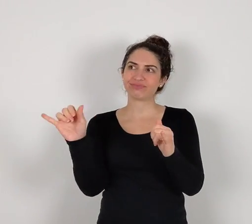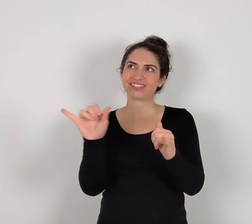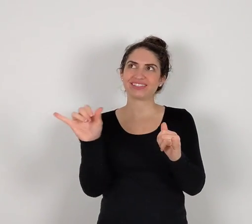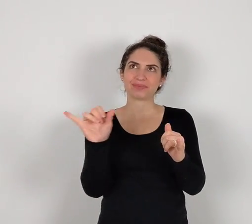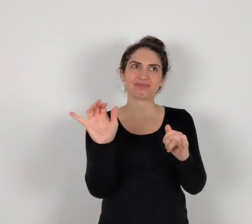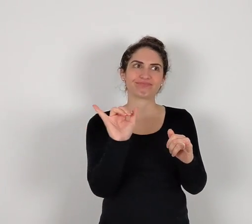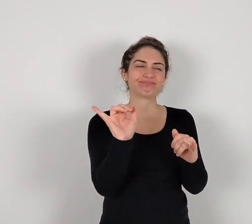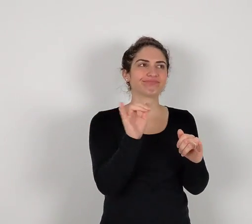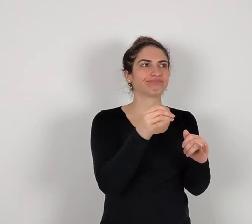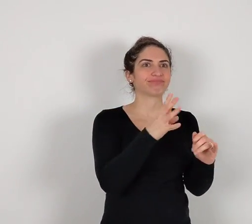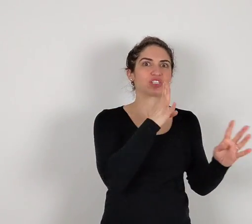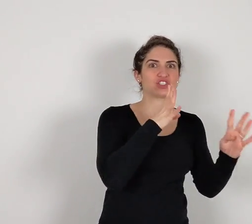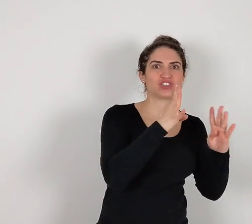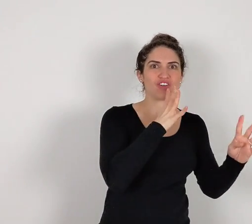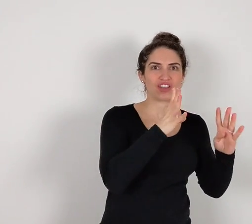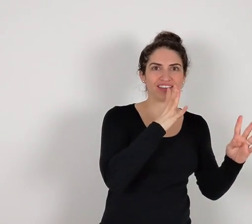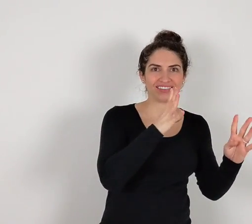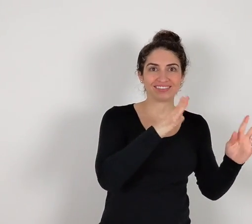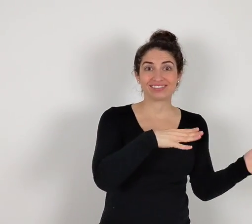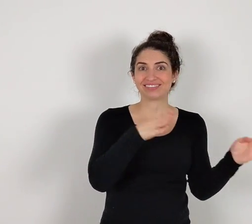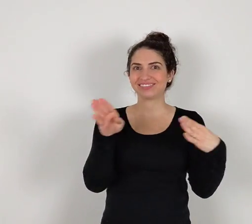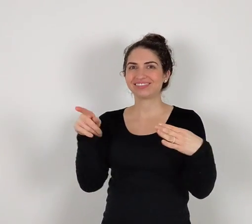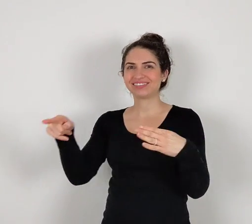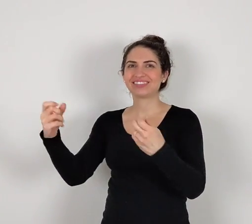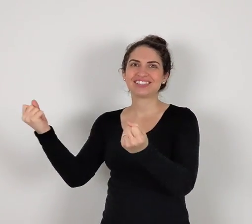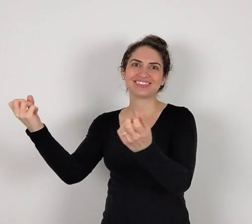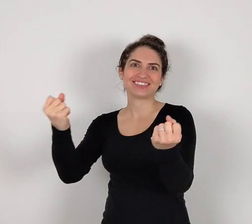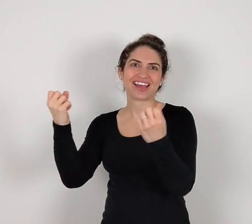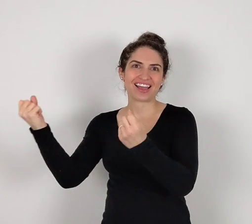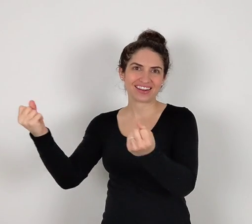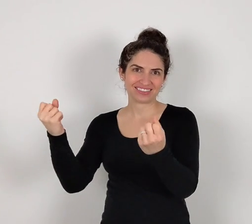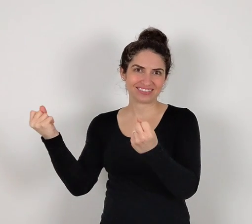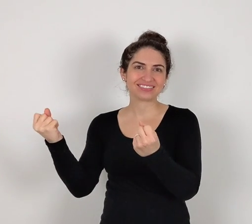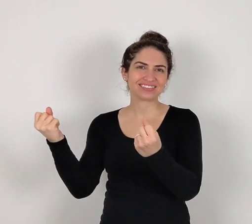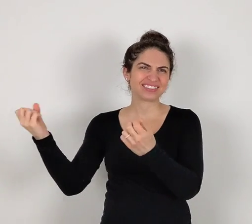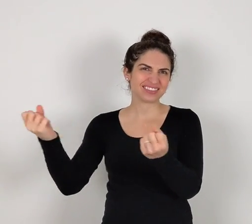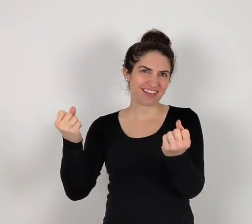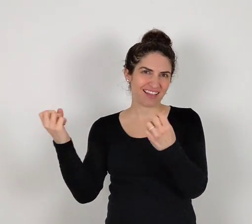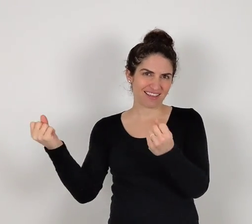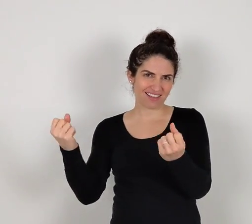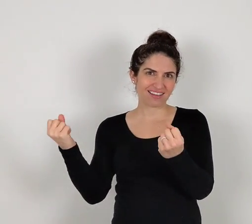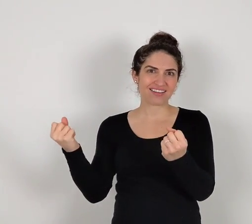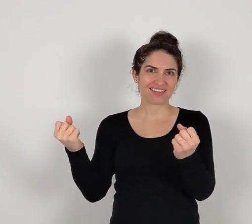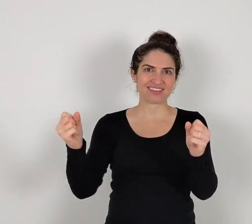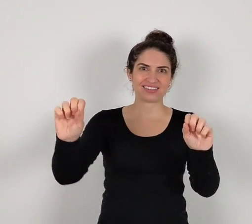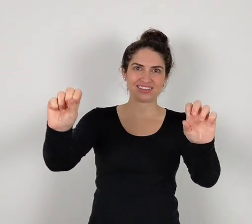It's similar to "talking", but signing. Signing.